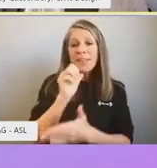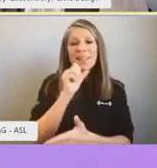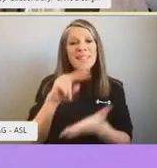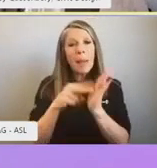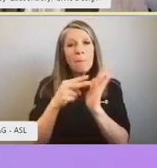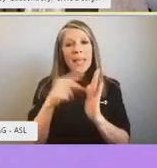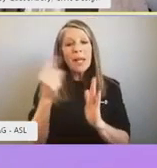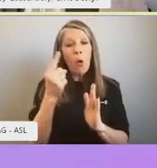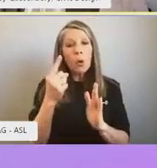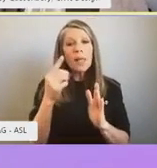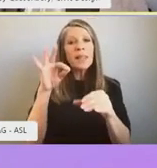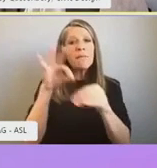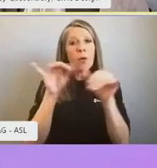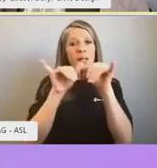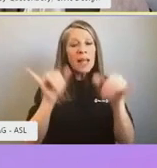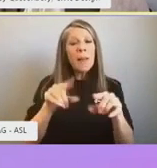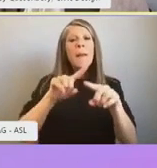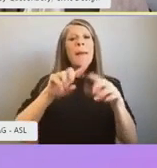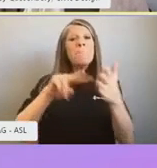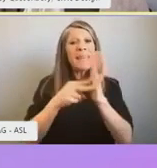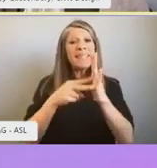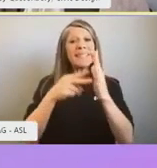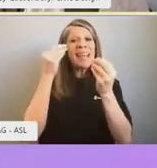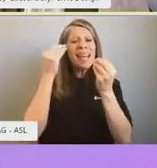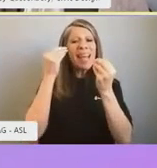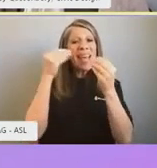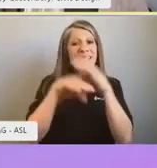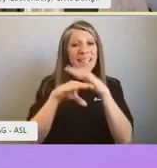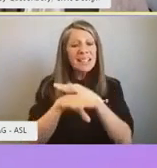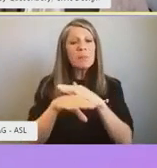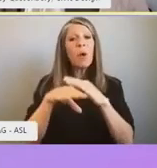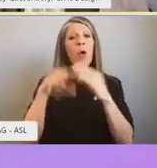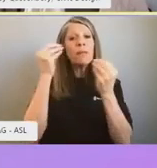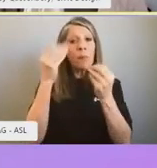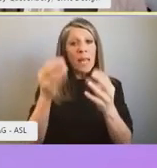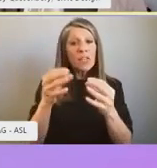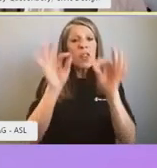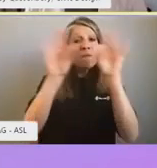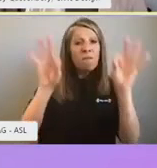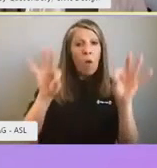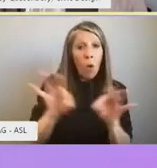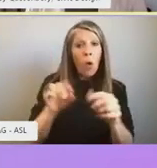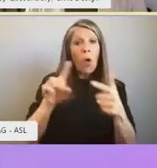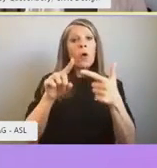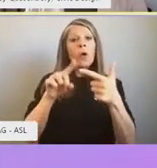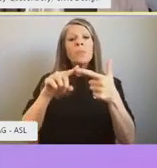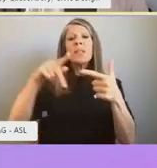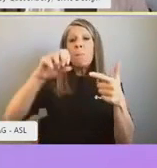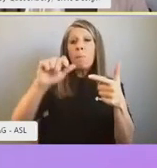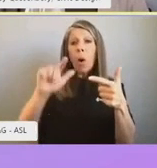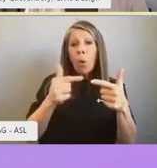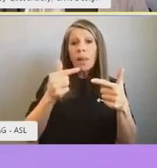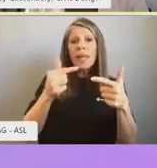to think about it, not voting with the disability is a civil right just like voting is a civil right. That